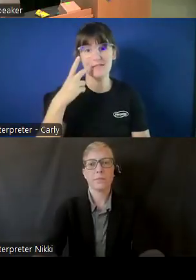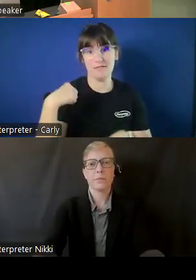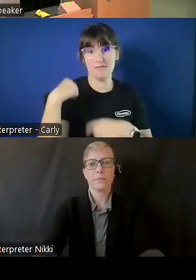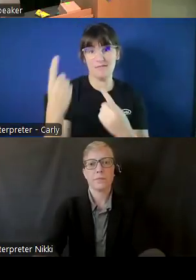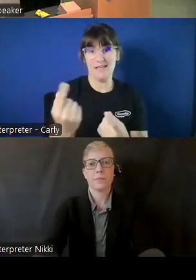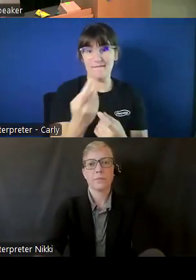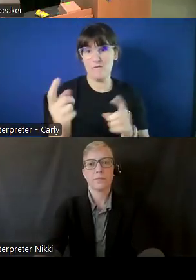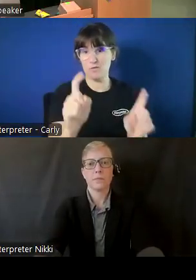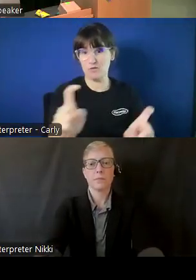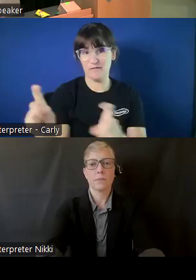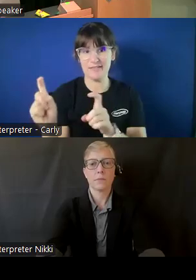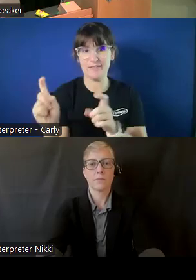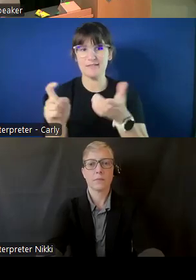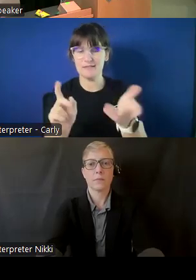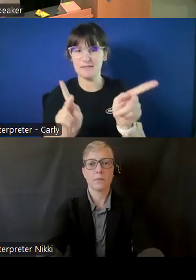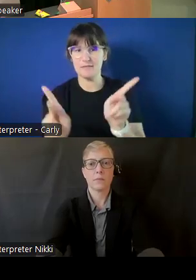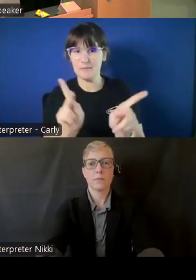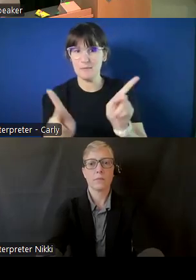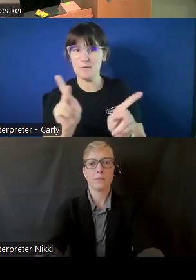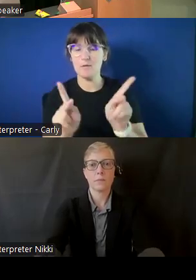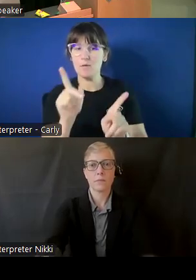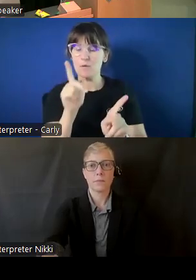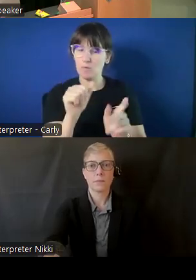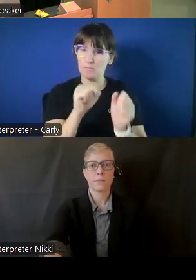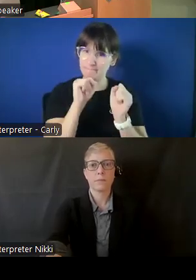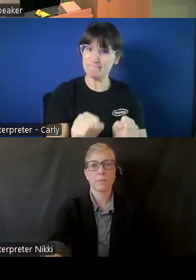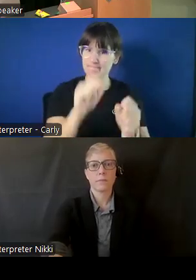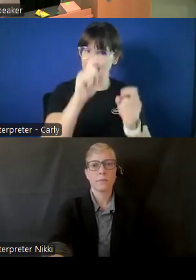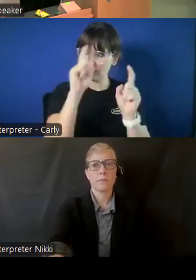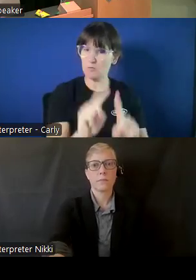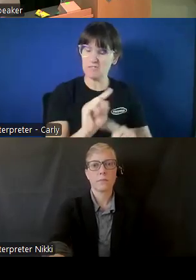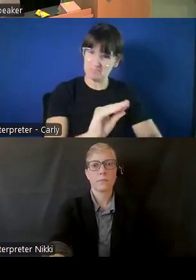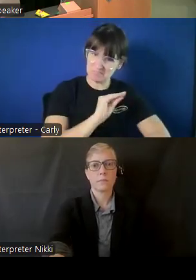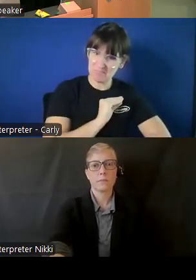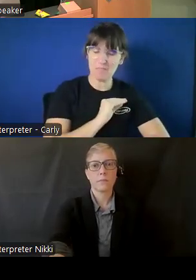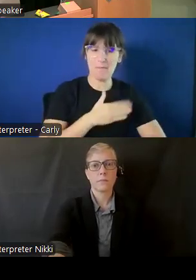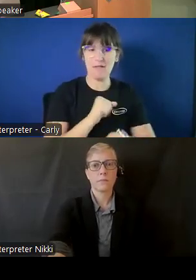surveys uh folks uh who strongly agreed that they're satisfied with their J job stayed about